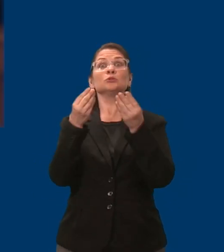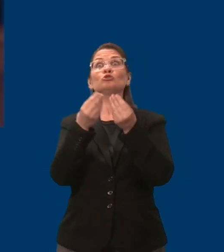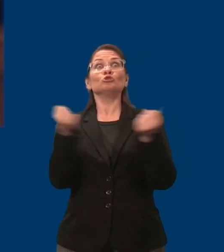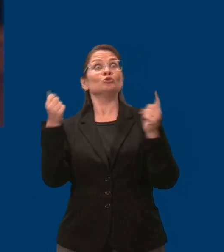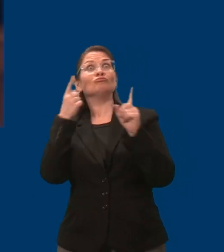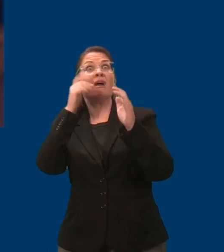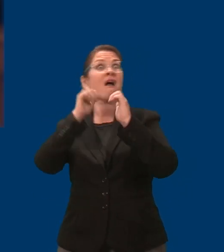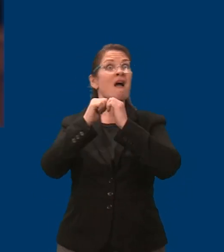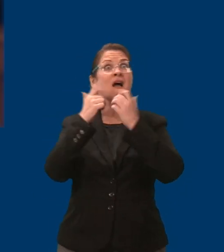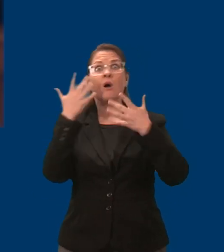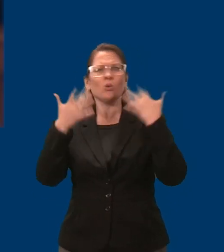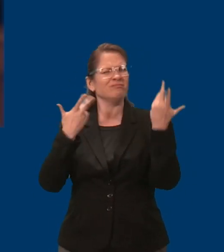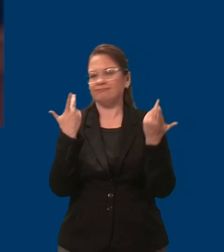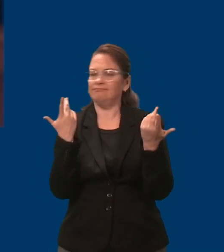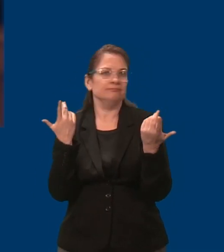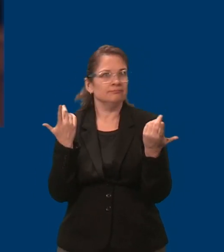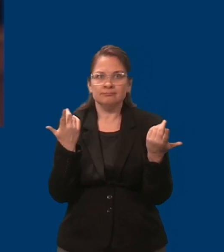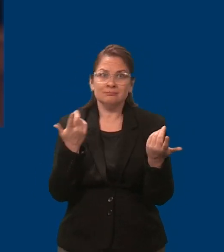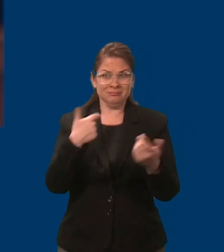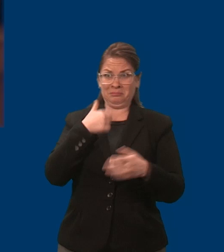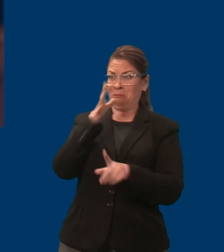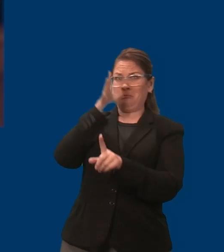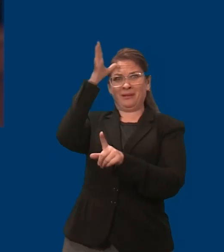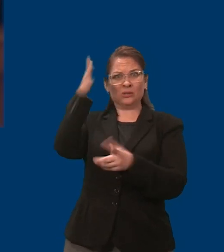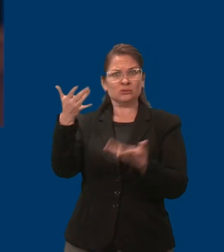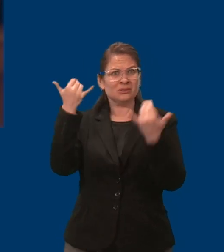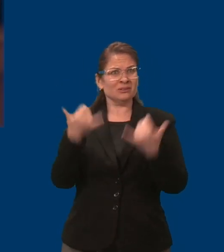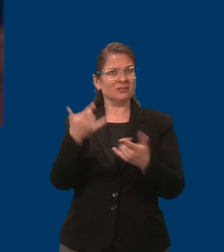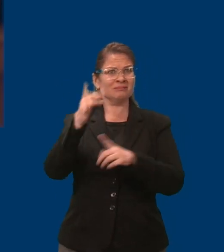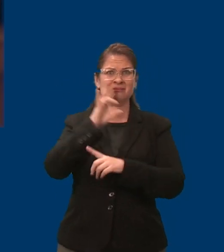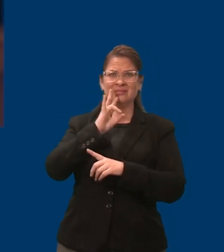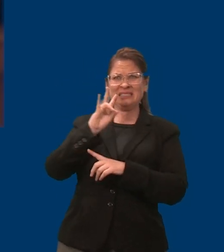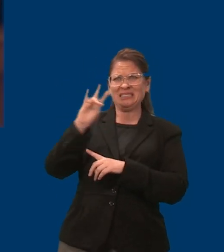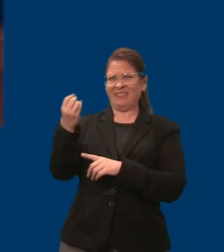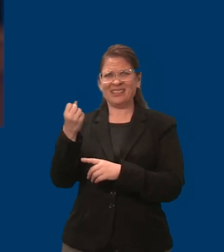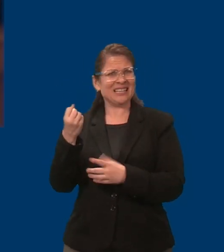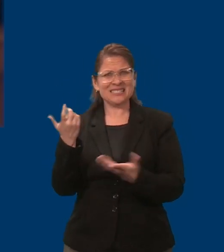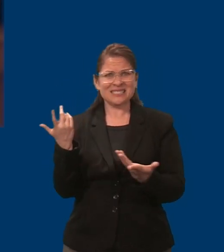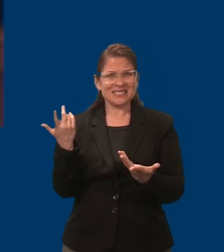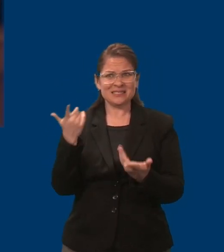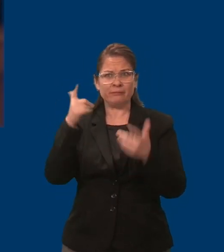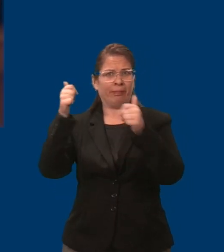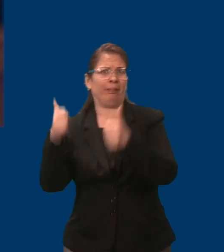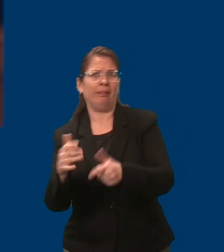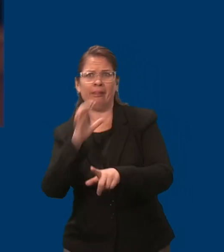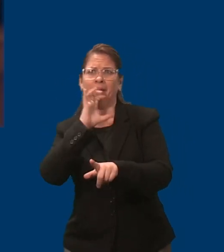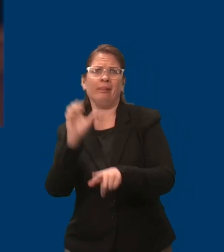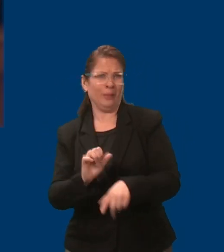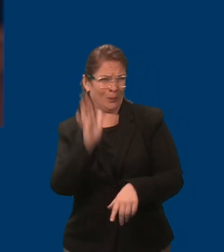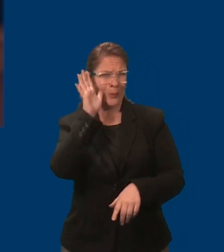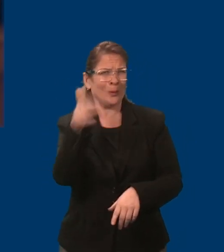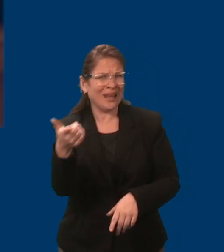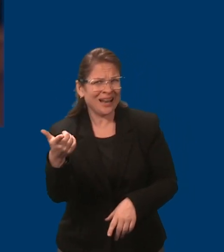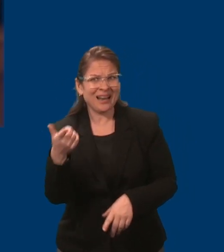because my parents are now in their late 70s, and have much less ability to help me than they once did.